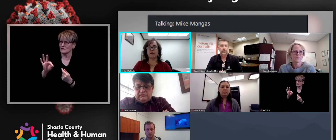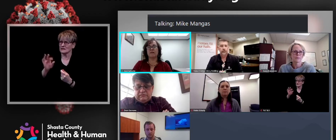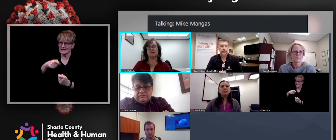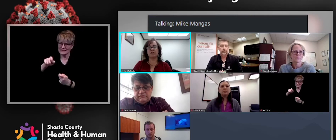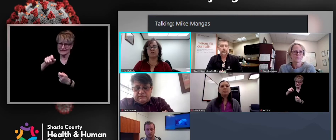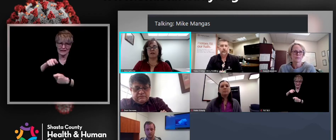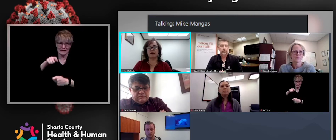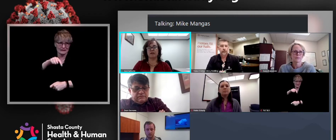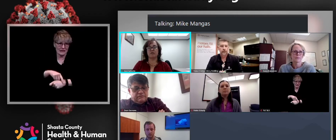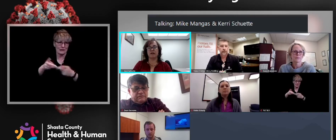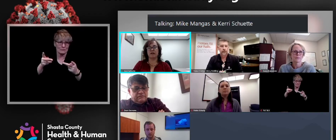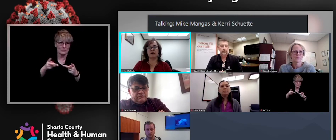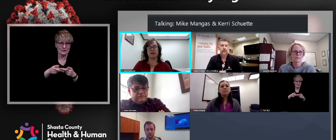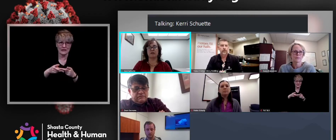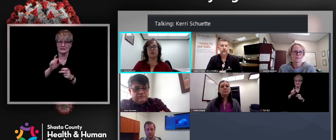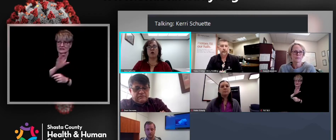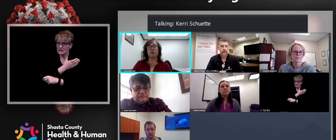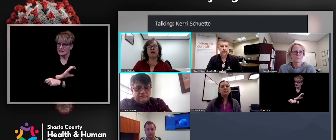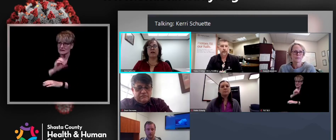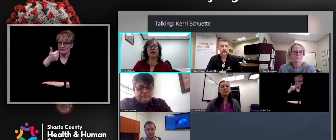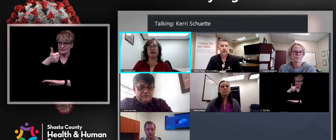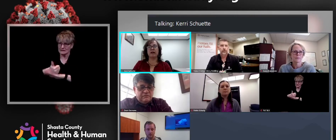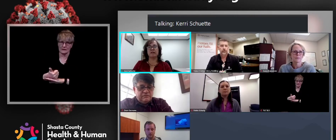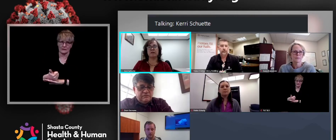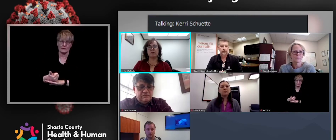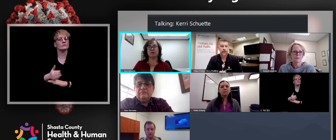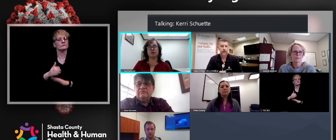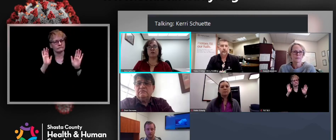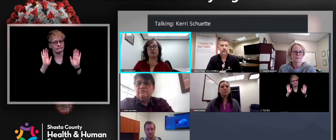That's a great question Mike, thank you for that. We have been asking people to go to